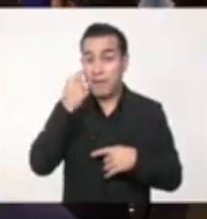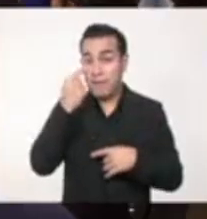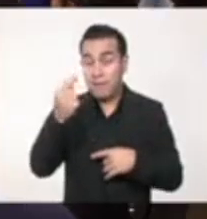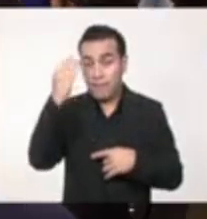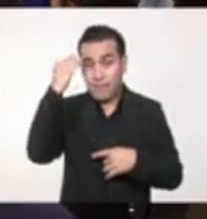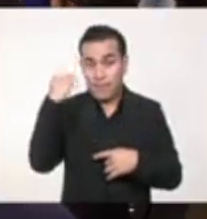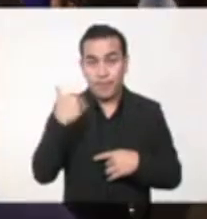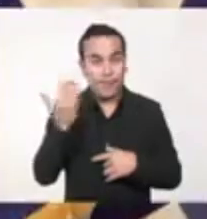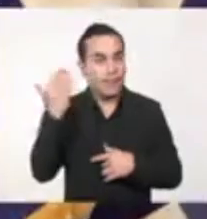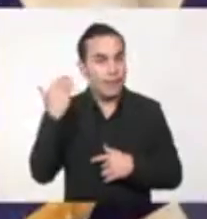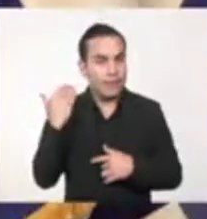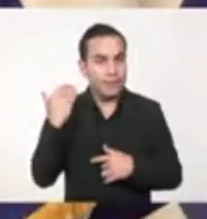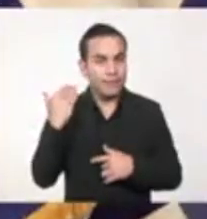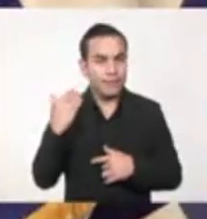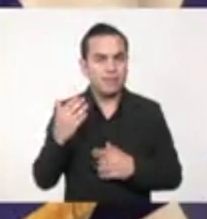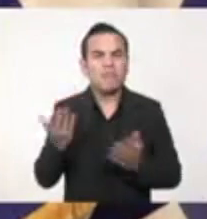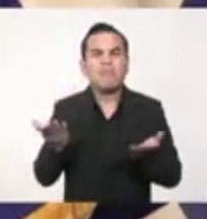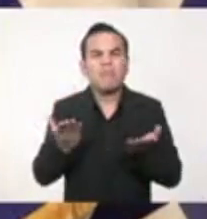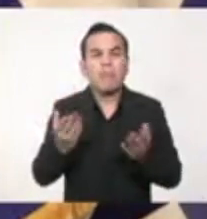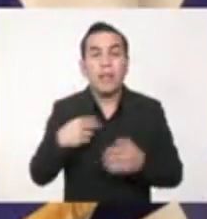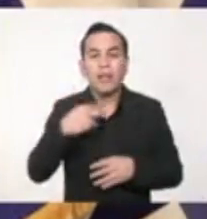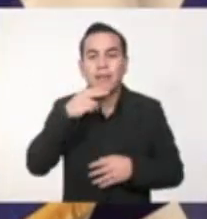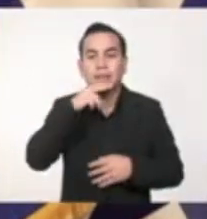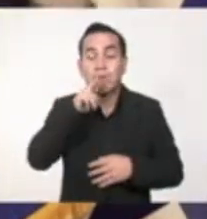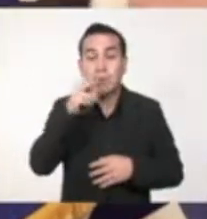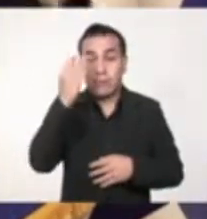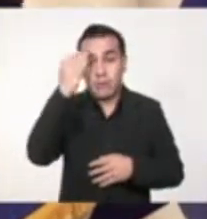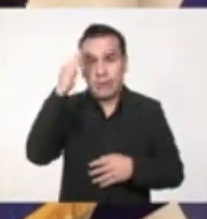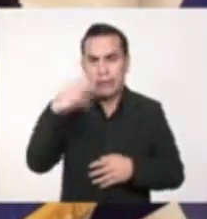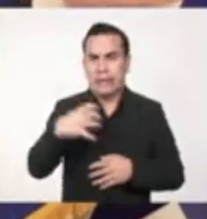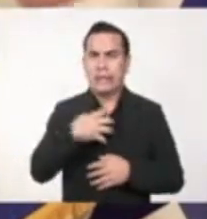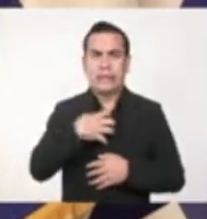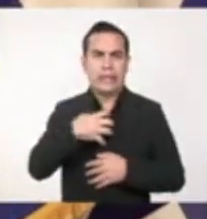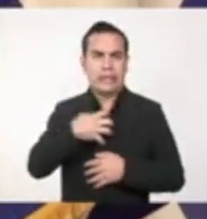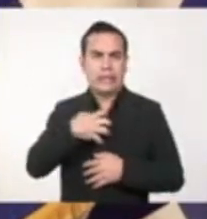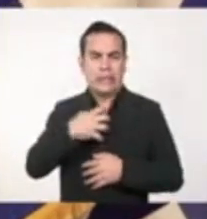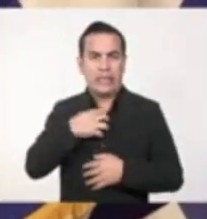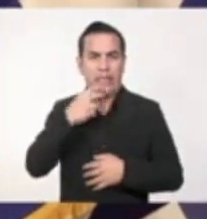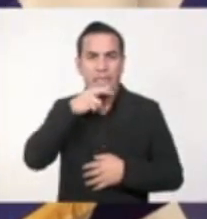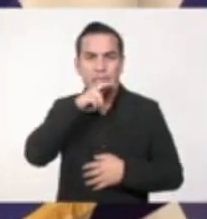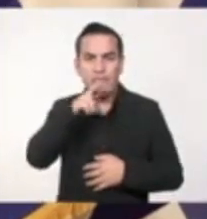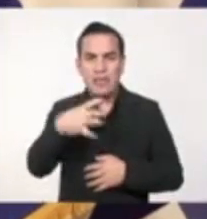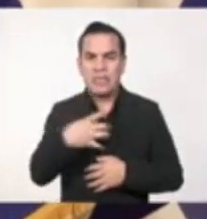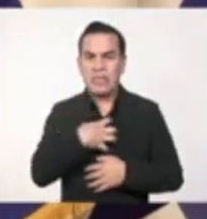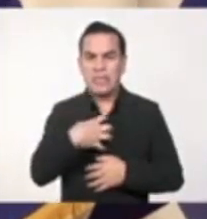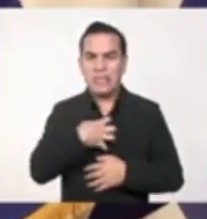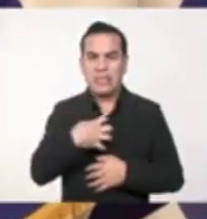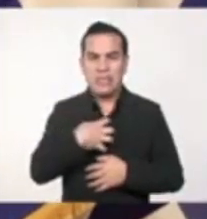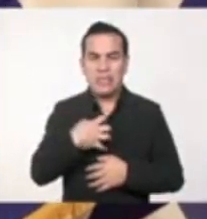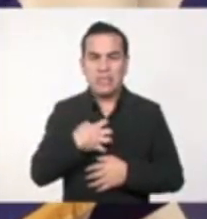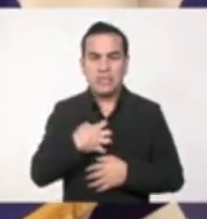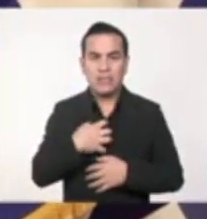And do you know what the FMLN did? I do n't know, I imagine they screamed and of everything, they protested, they got up, they left, but at the